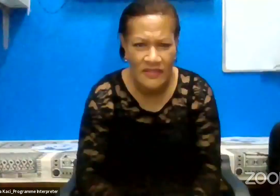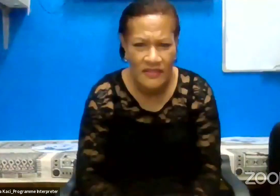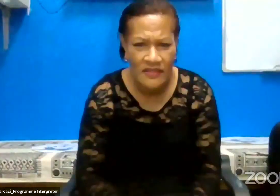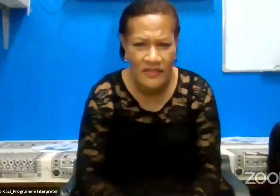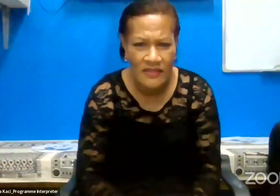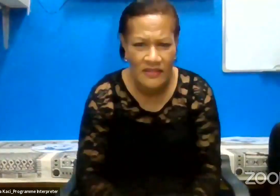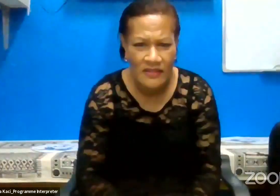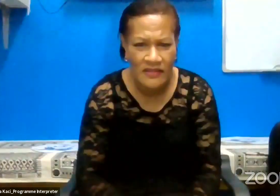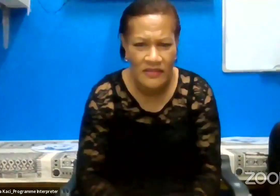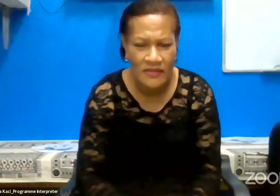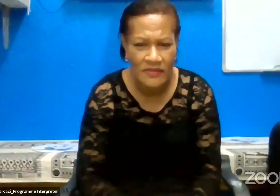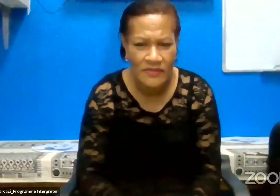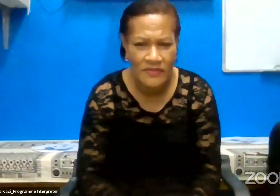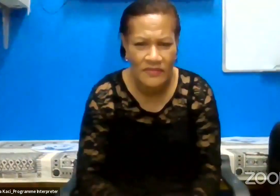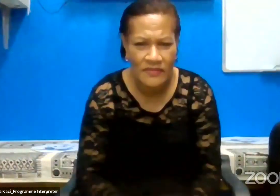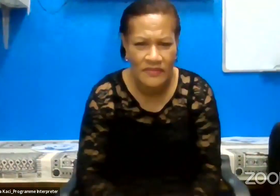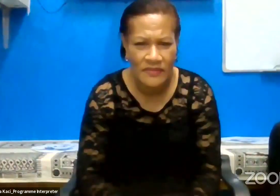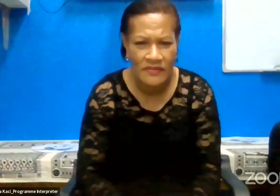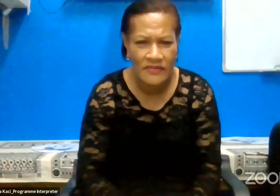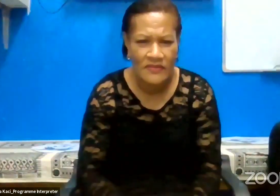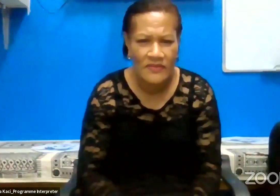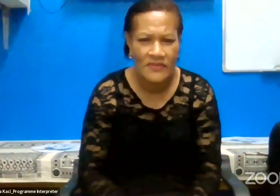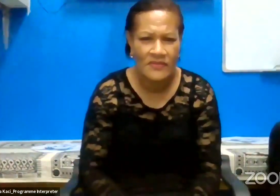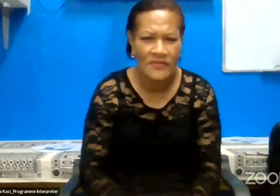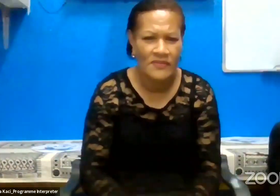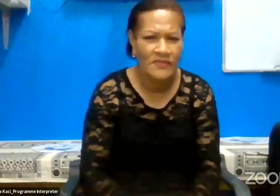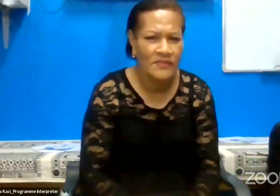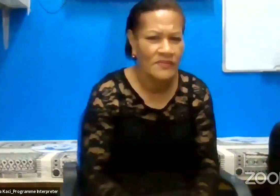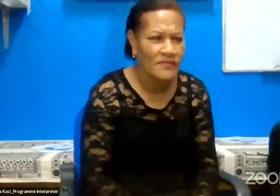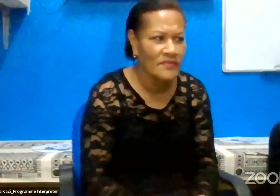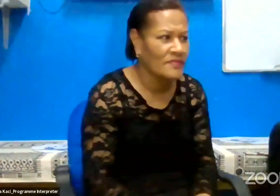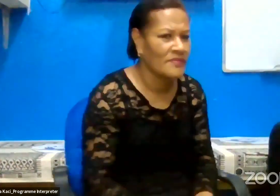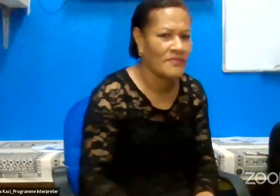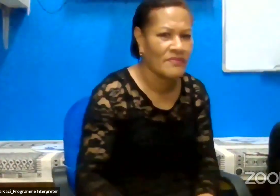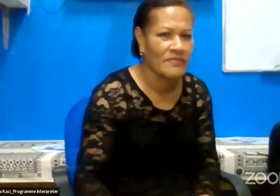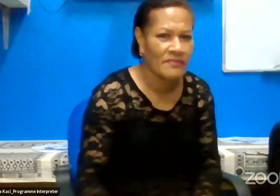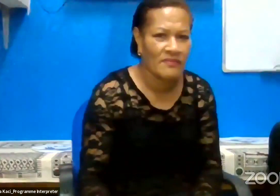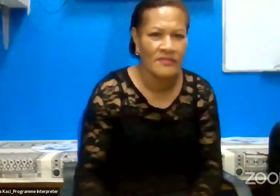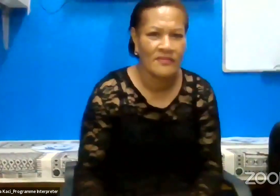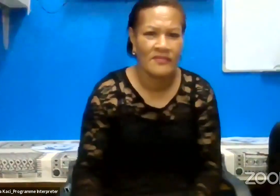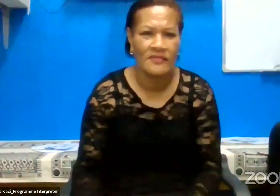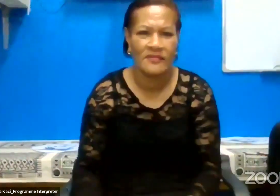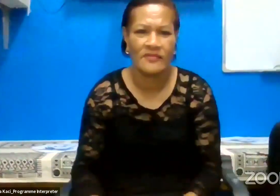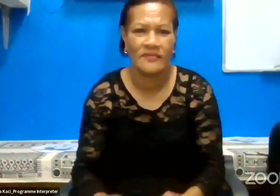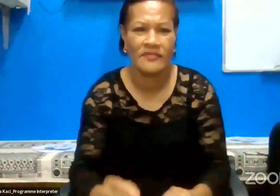we'll give us for any questions